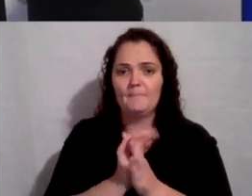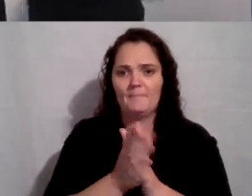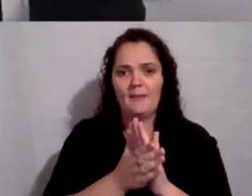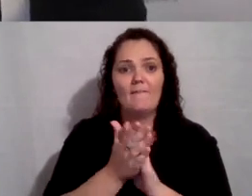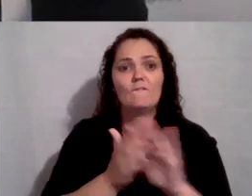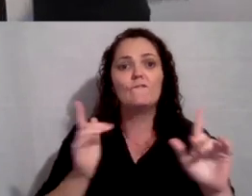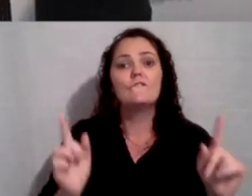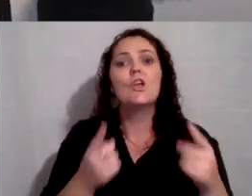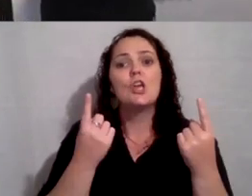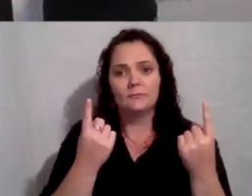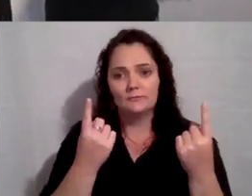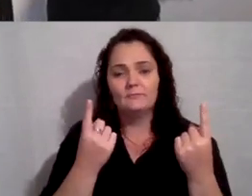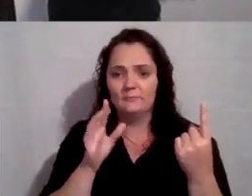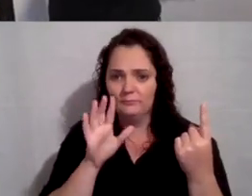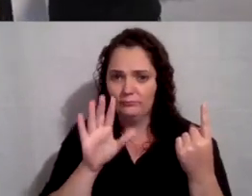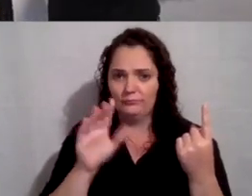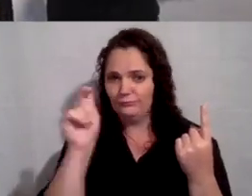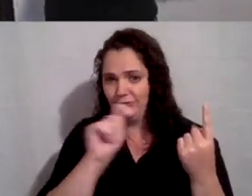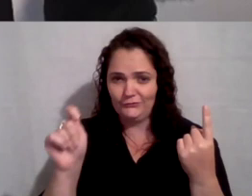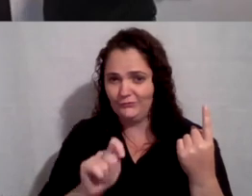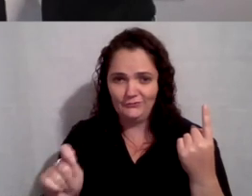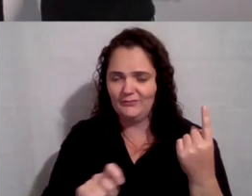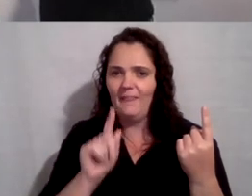so that you establish a mid-tone and then drawing the light